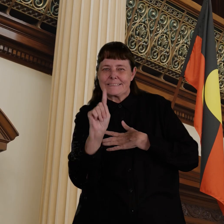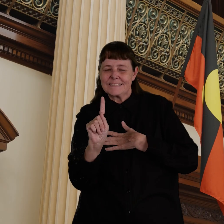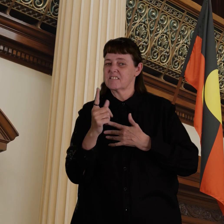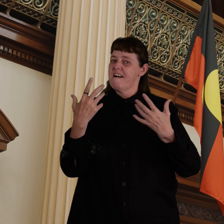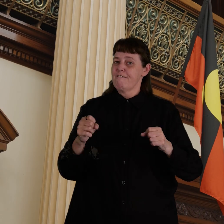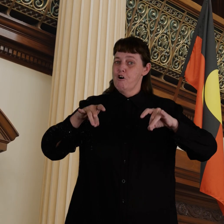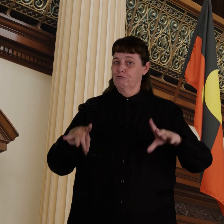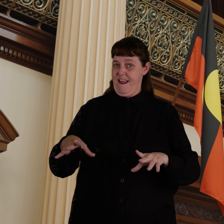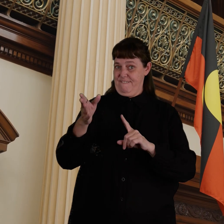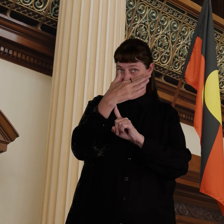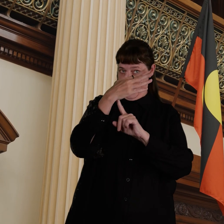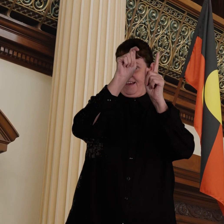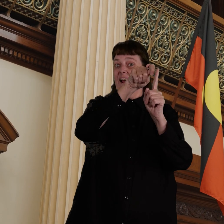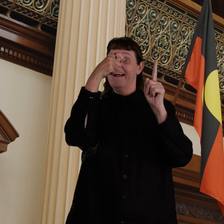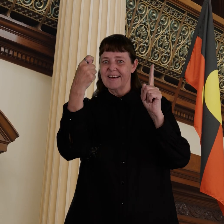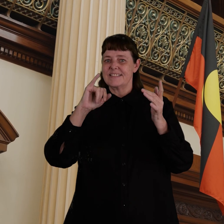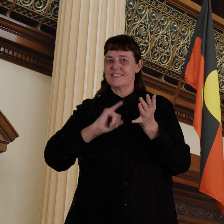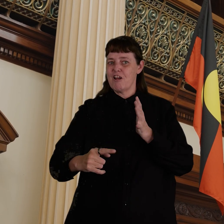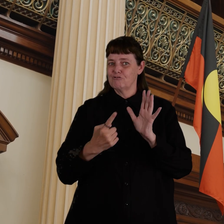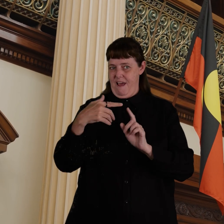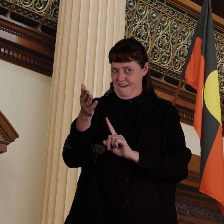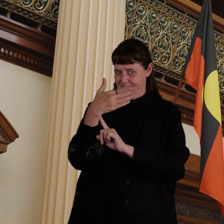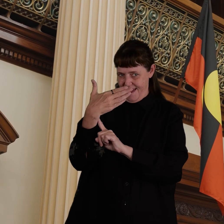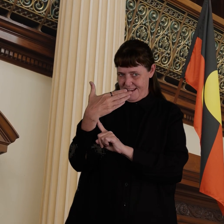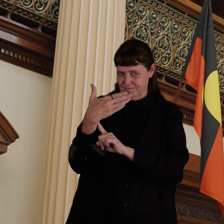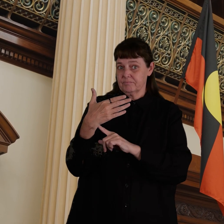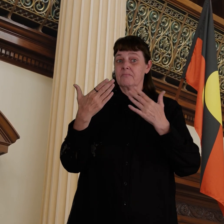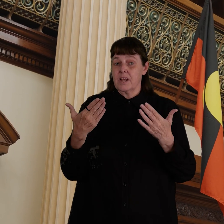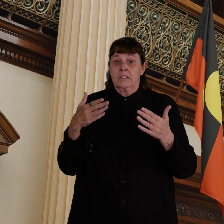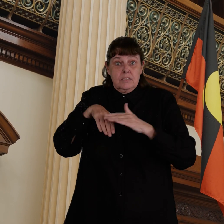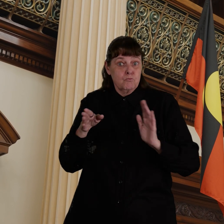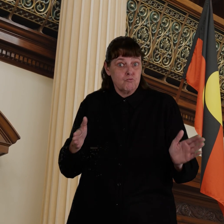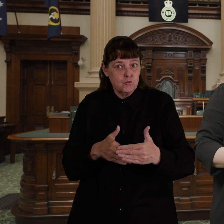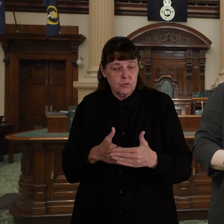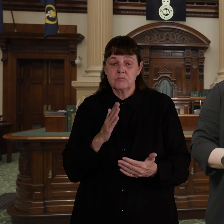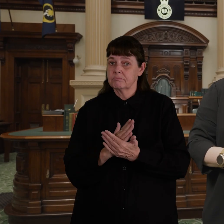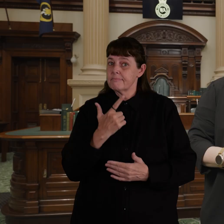flag. We were one of the first jurisdictions in Australia to put the Aboriginal and Torres